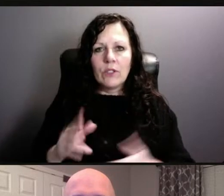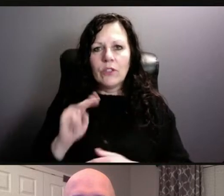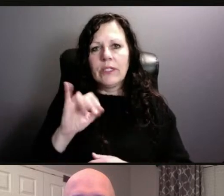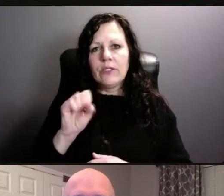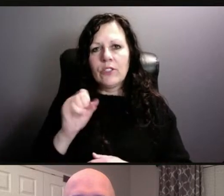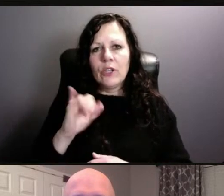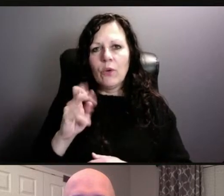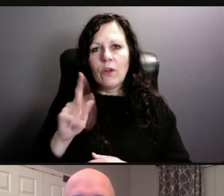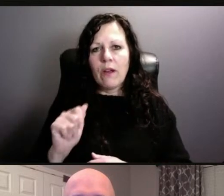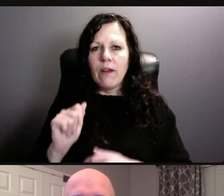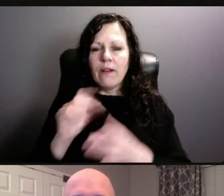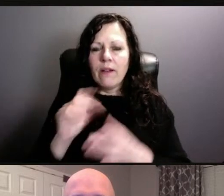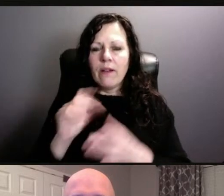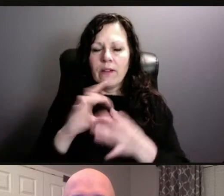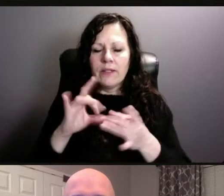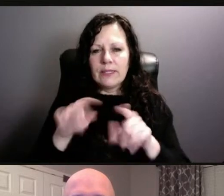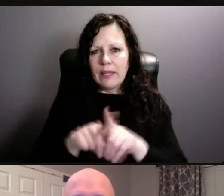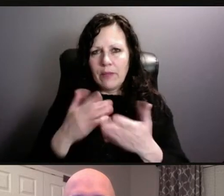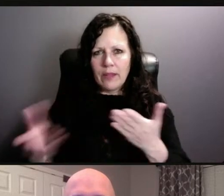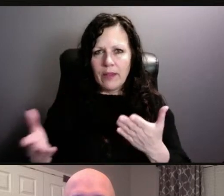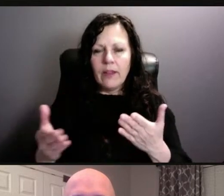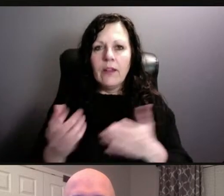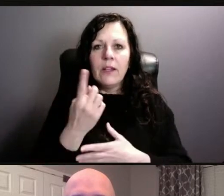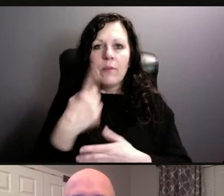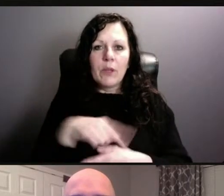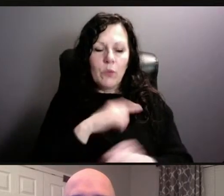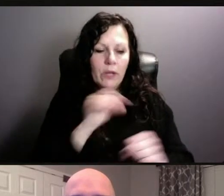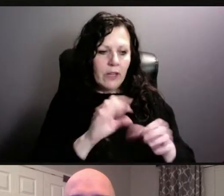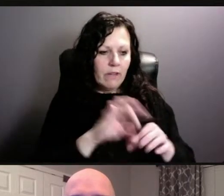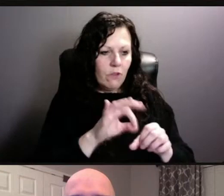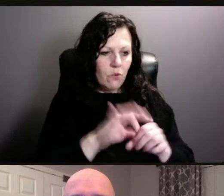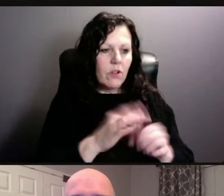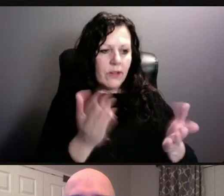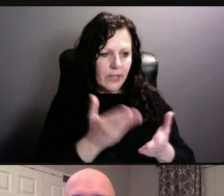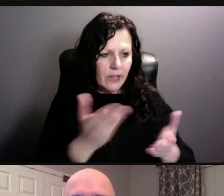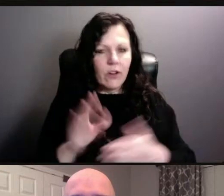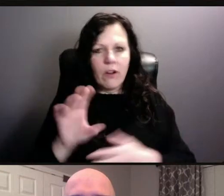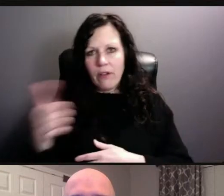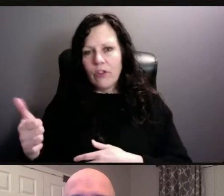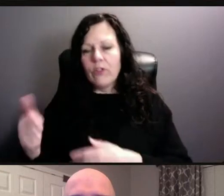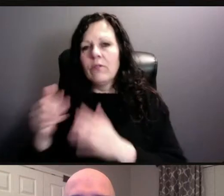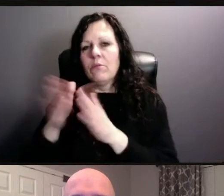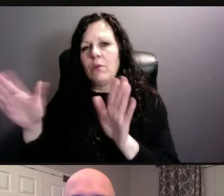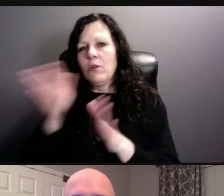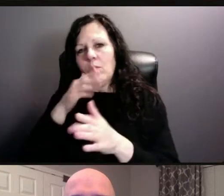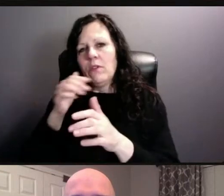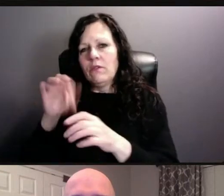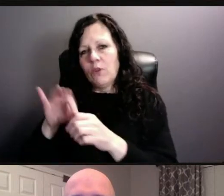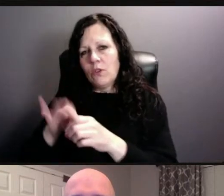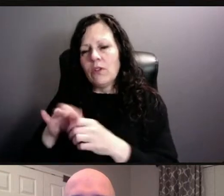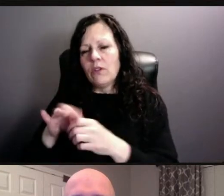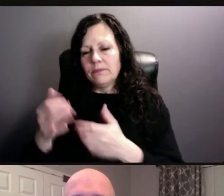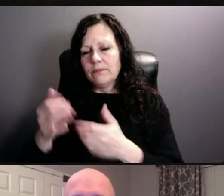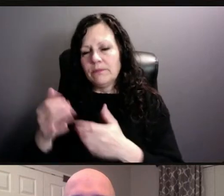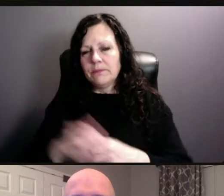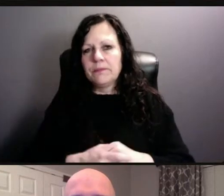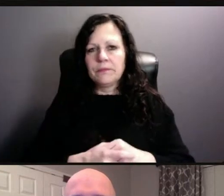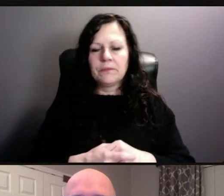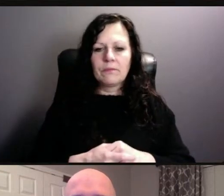IT AND THEY GET IT. YOU KNOW, THAT'S WHAT I LIKE ABOUT THAT KIND OF DISCUSSION AND YOU SEE OK, I SAID THE SAME THING.